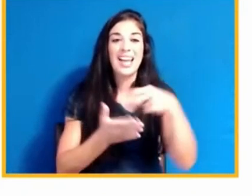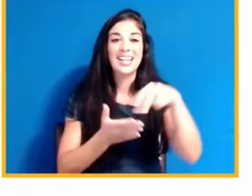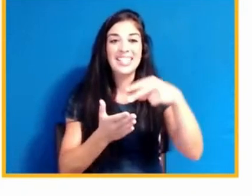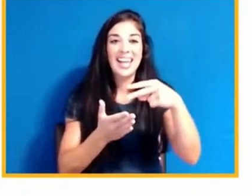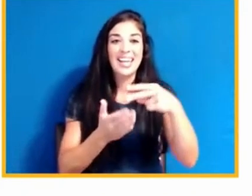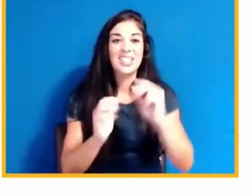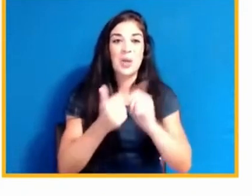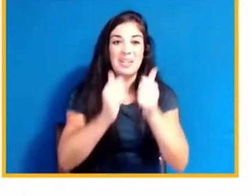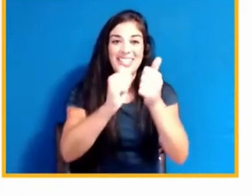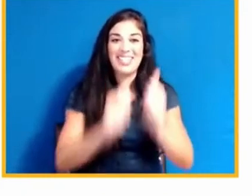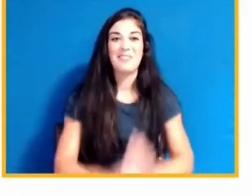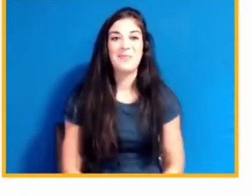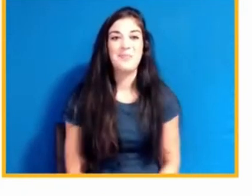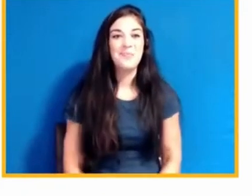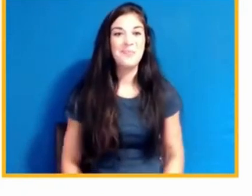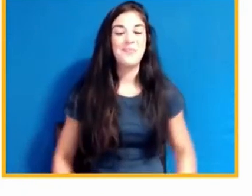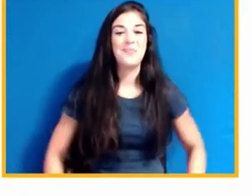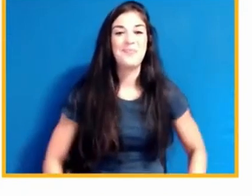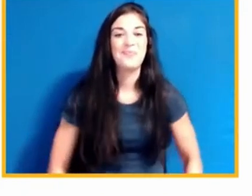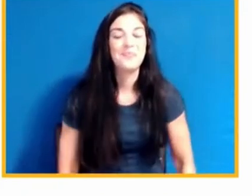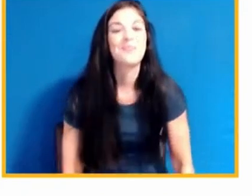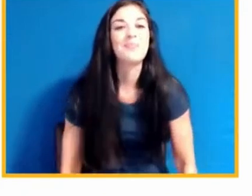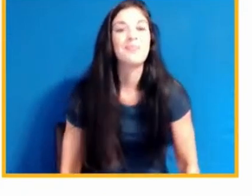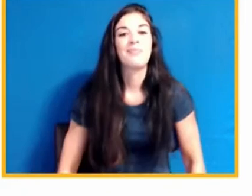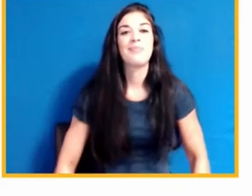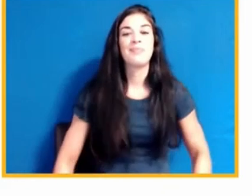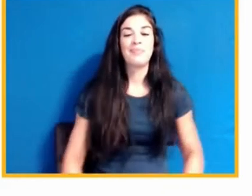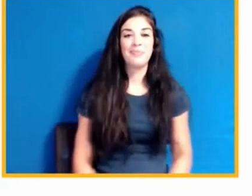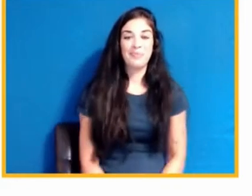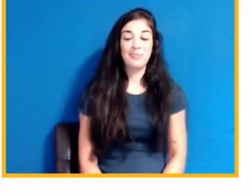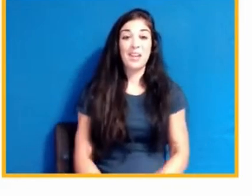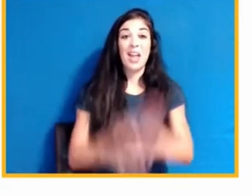Just like last year, our format is fursuit dancers are performing for two minutes